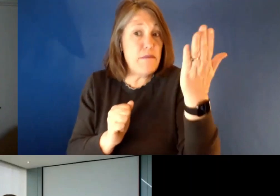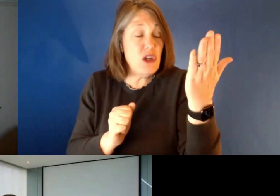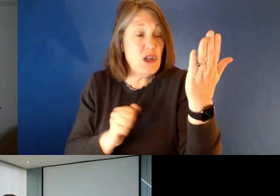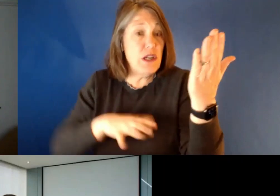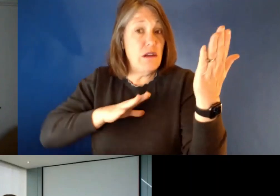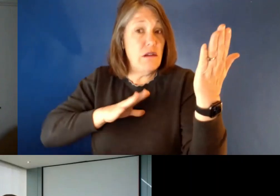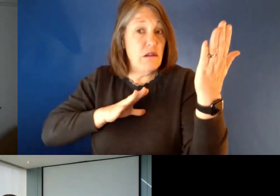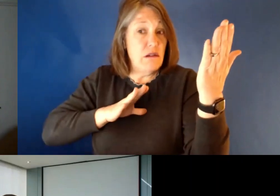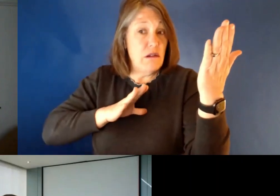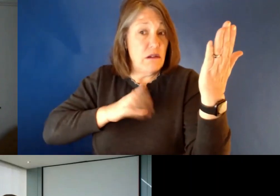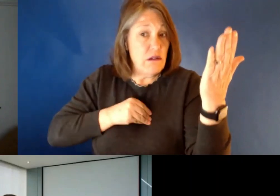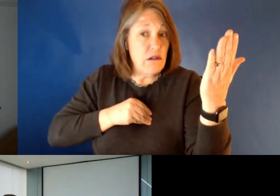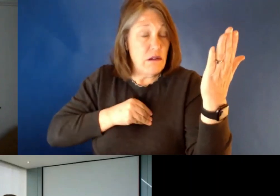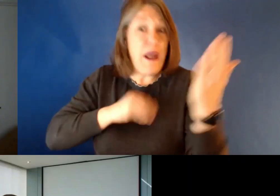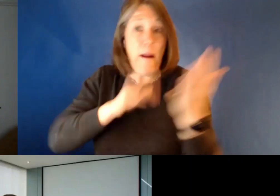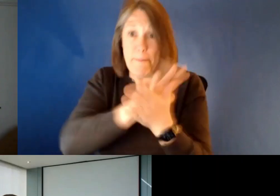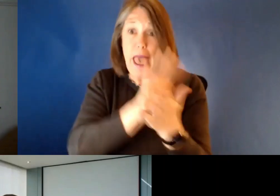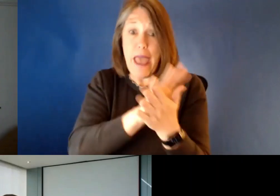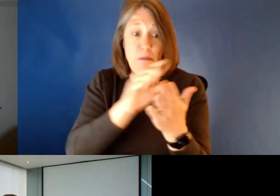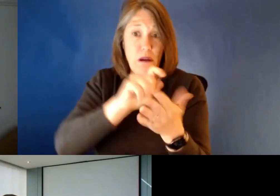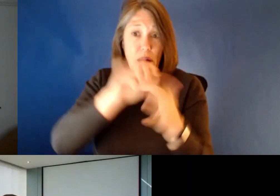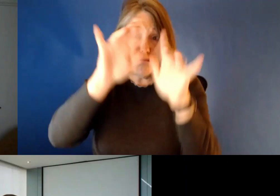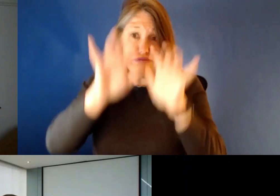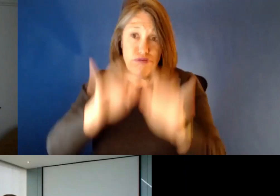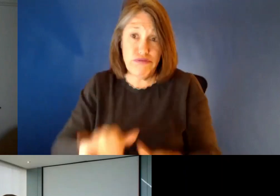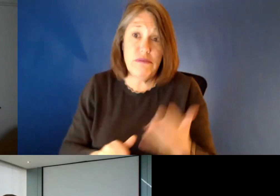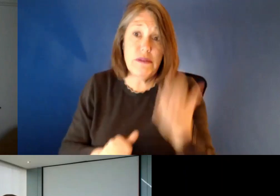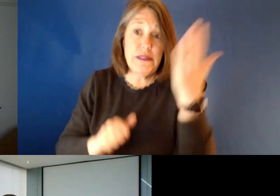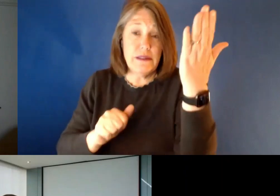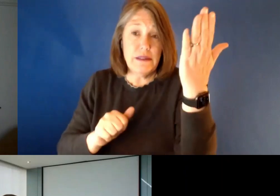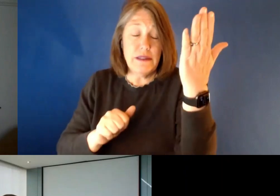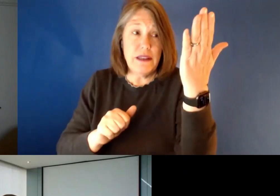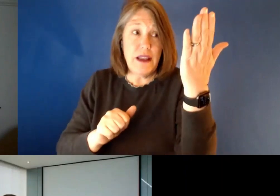of papers. 06:12:57 So this particular session is oriented